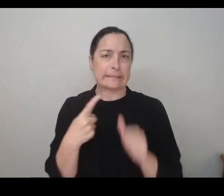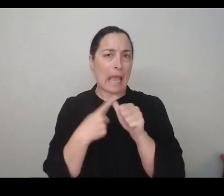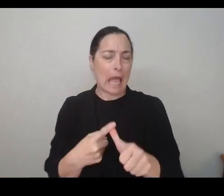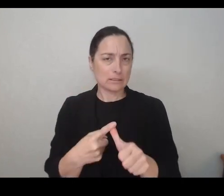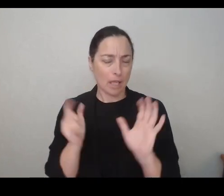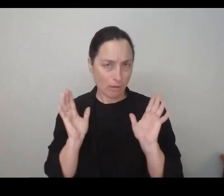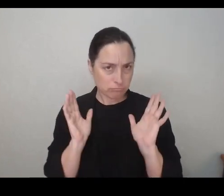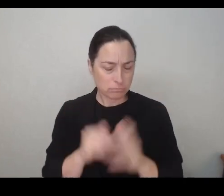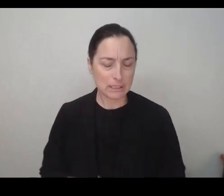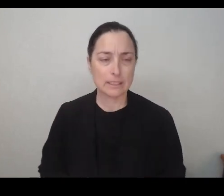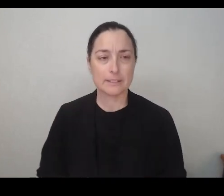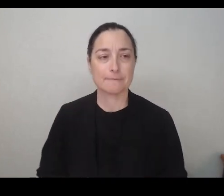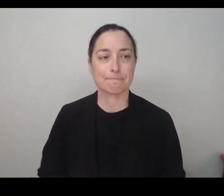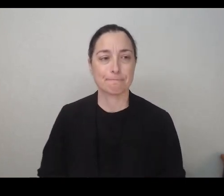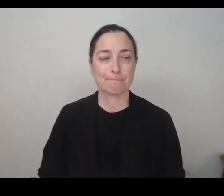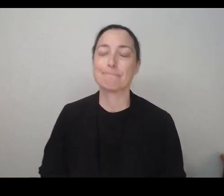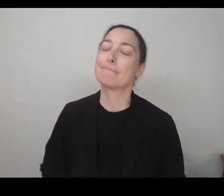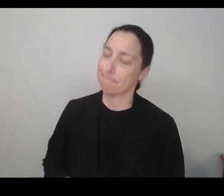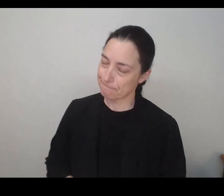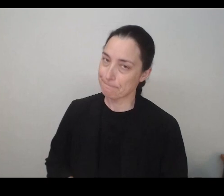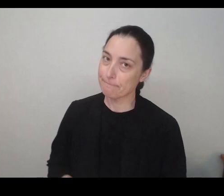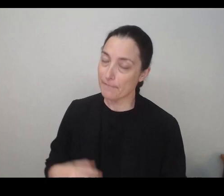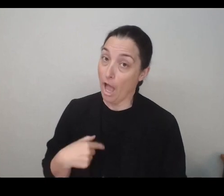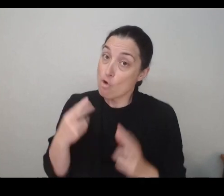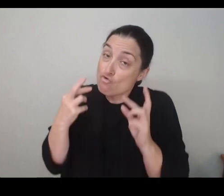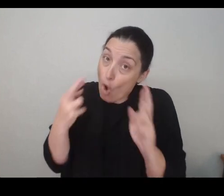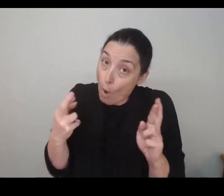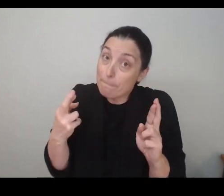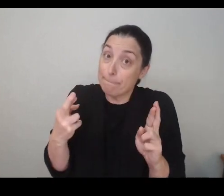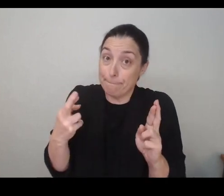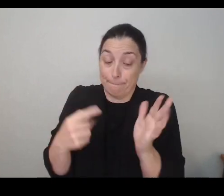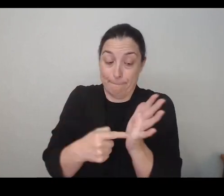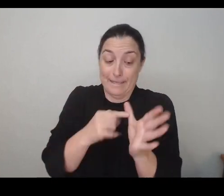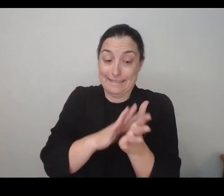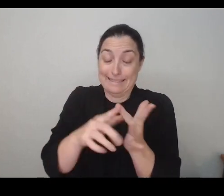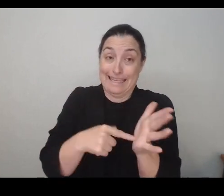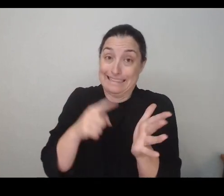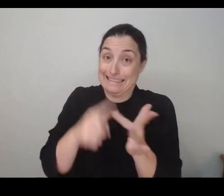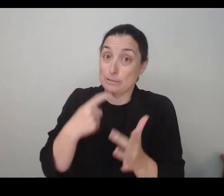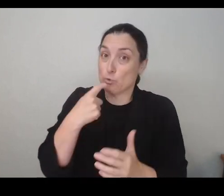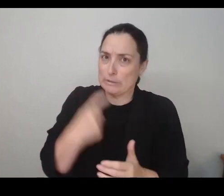Well, yeah. Well I hope that the museum in Tahiti, like every museum has played a role to play